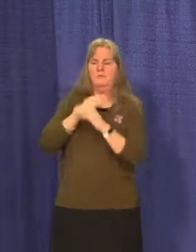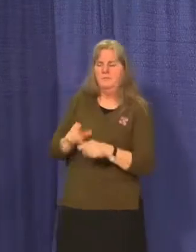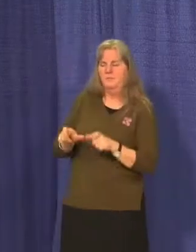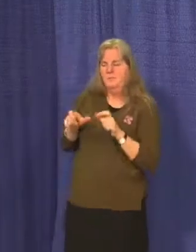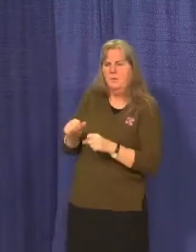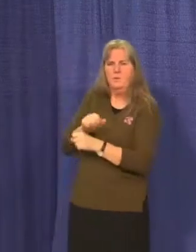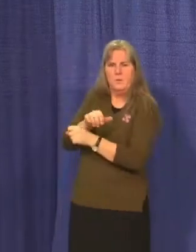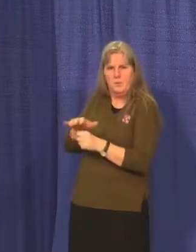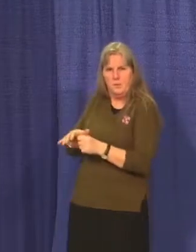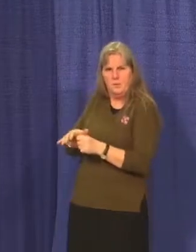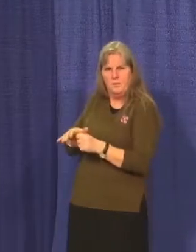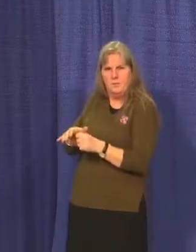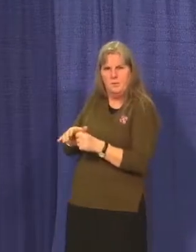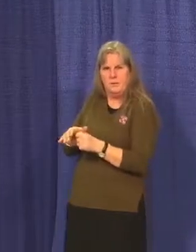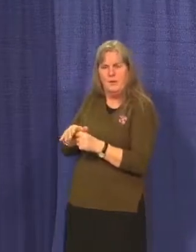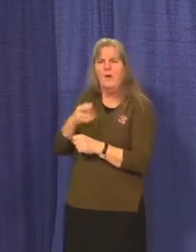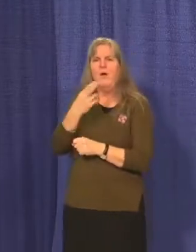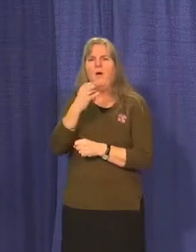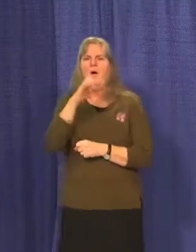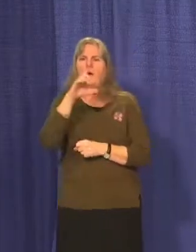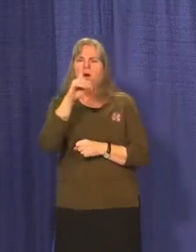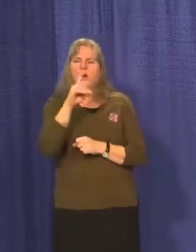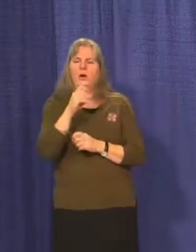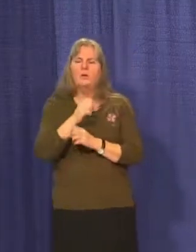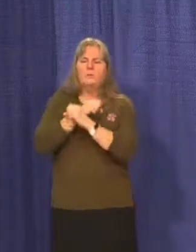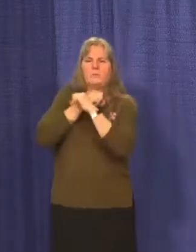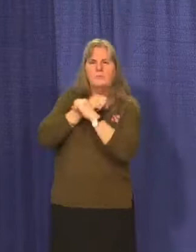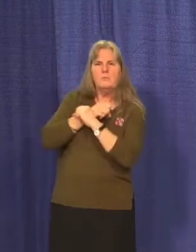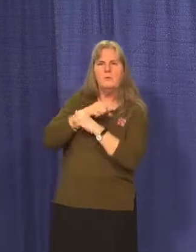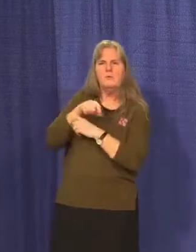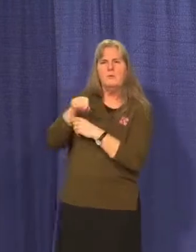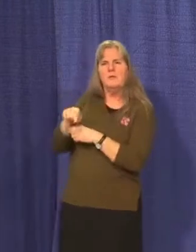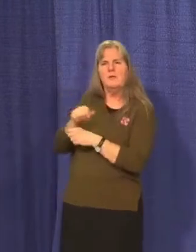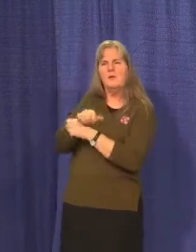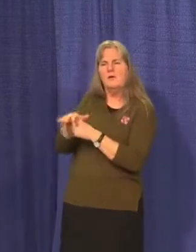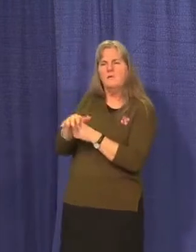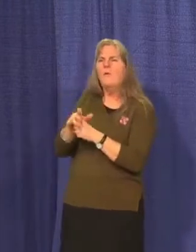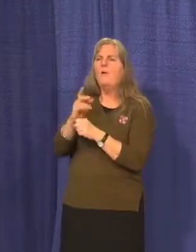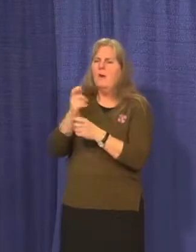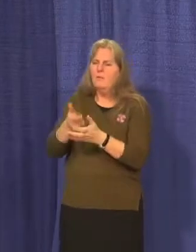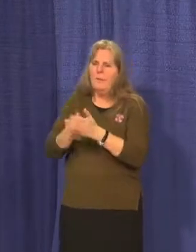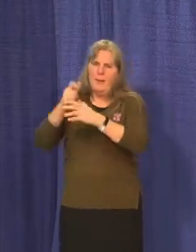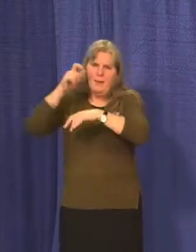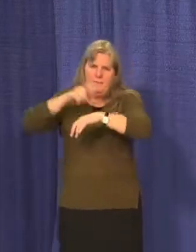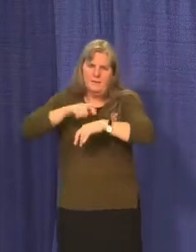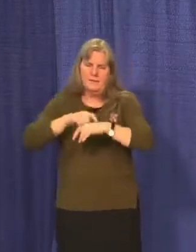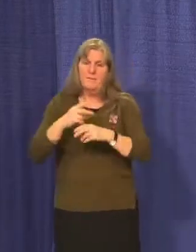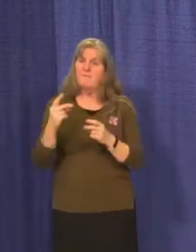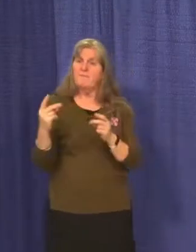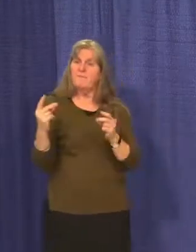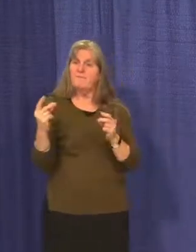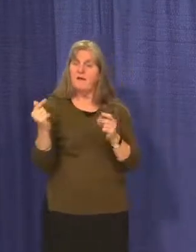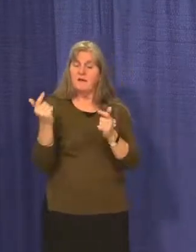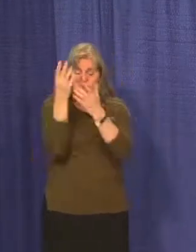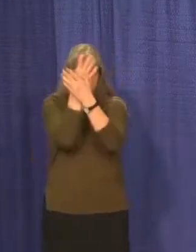immunity, if we get there, will take time to achieve. It is not going to be immediate.